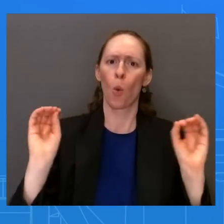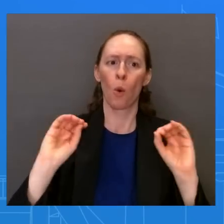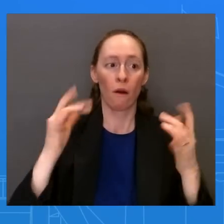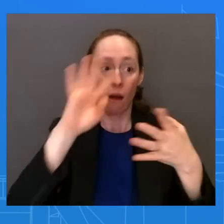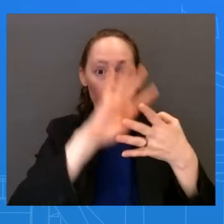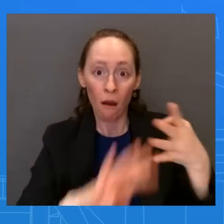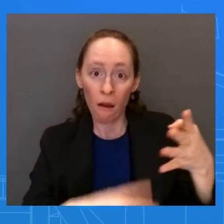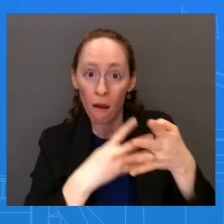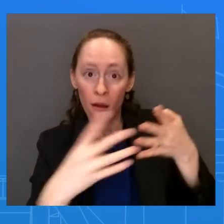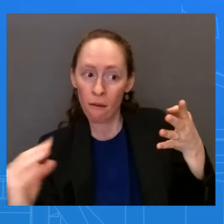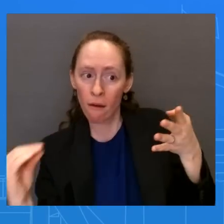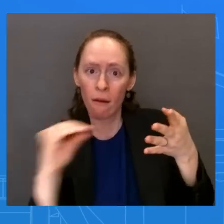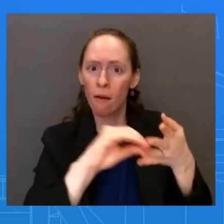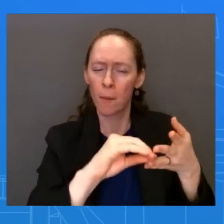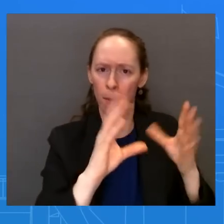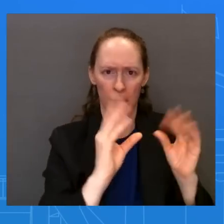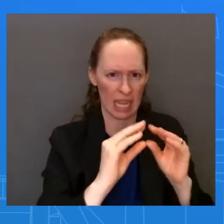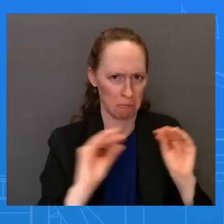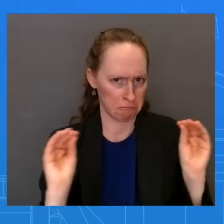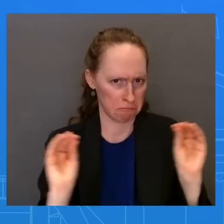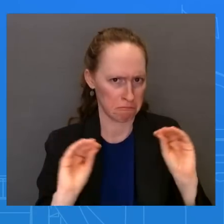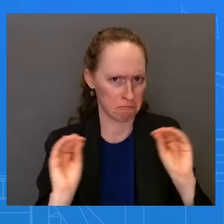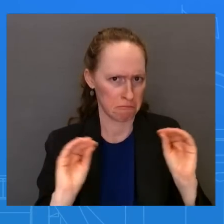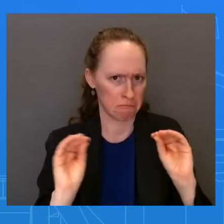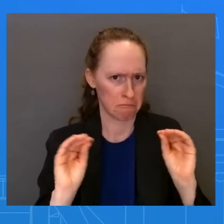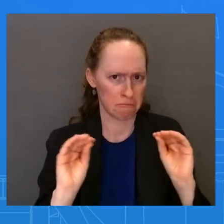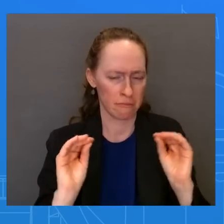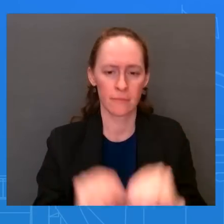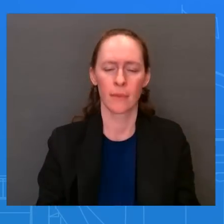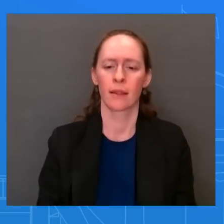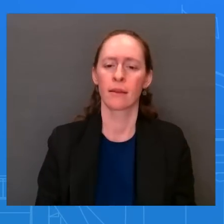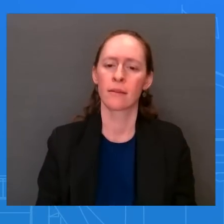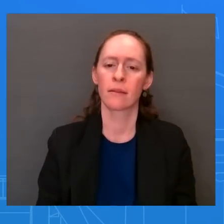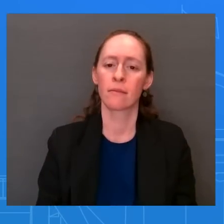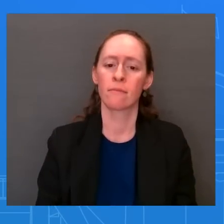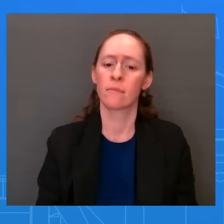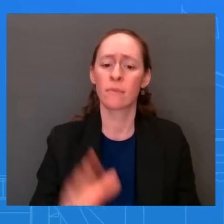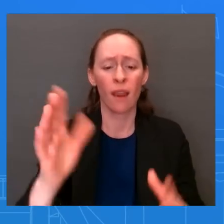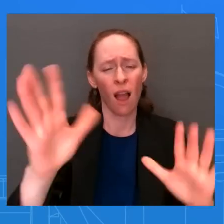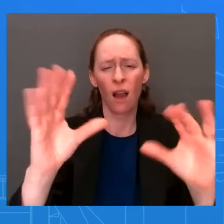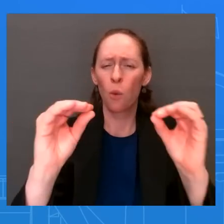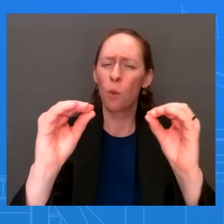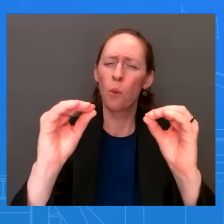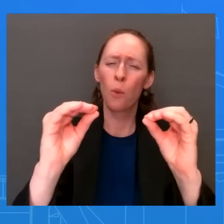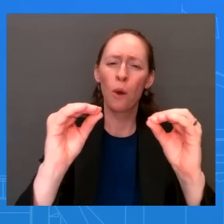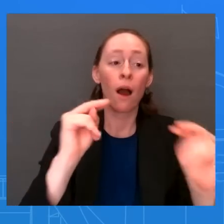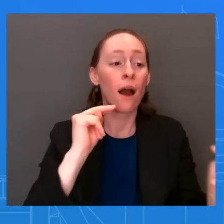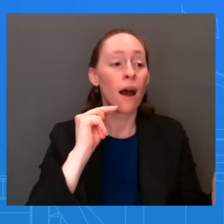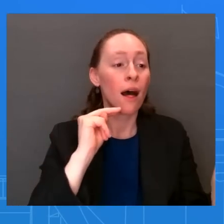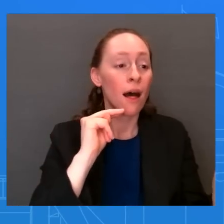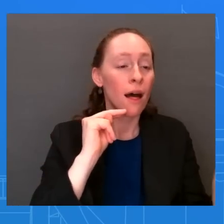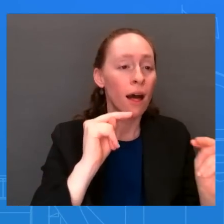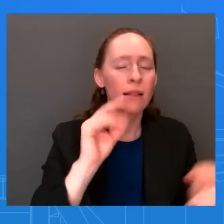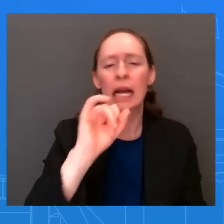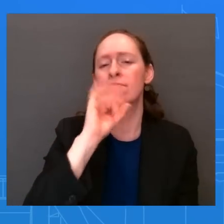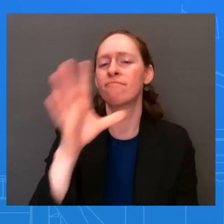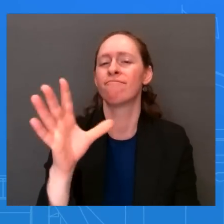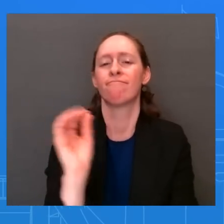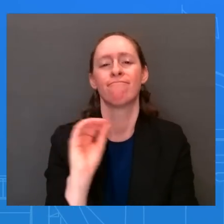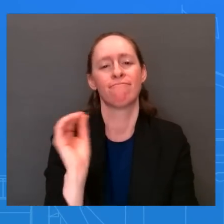over the debt ceiling. We will not do that. It is their constitutional duty when you think about how Congress has --